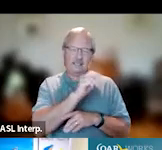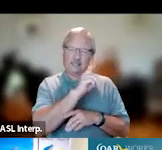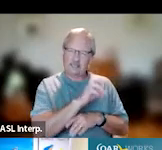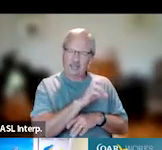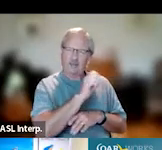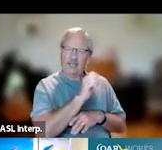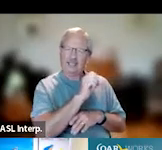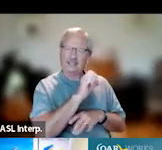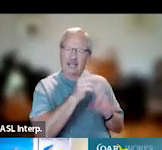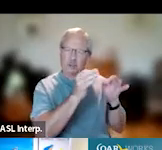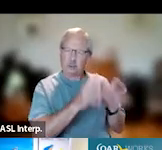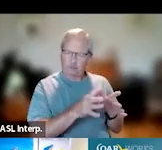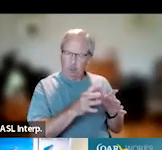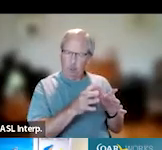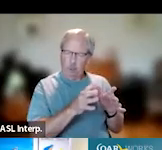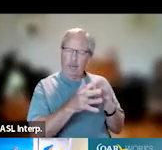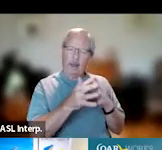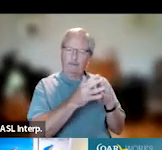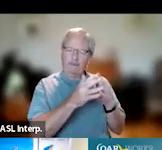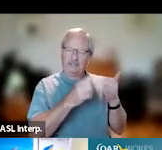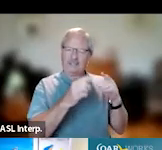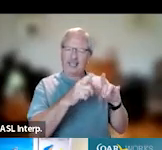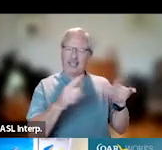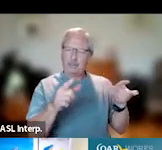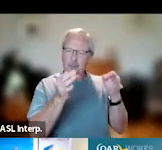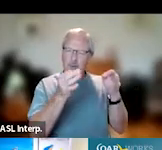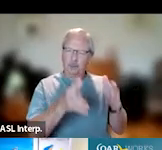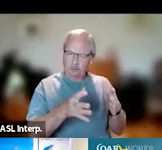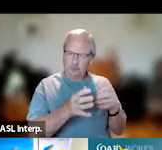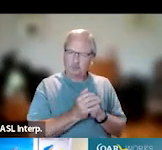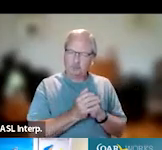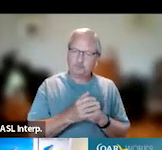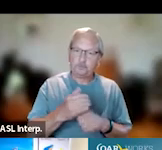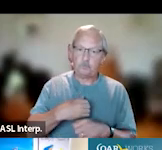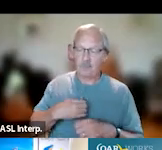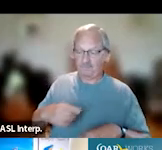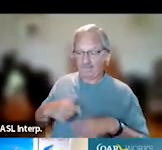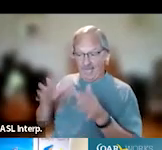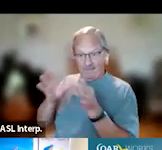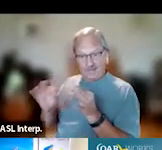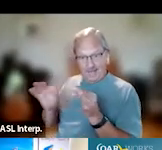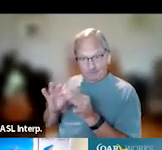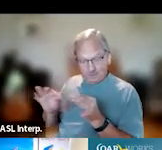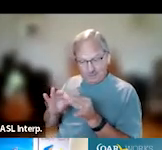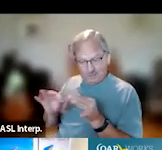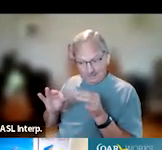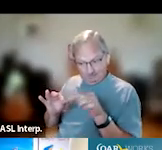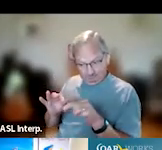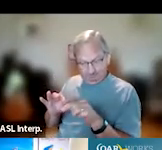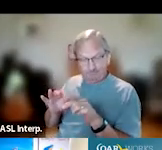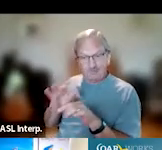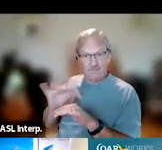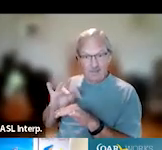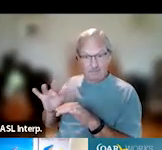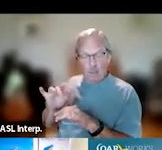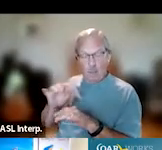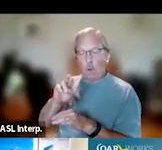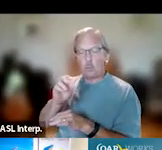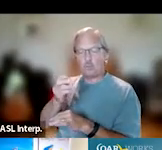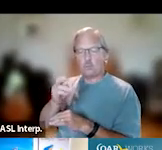American Sign Language interpreters. We have live captioning available and Rhonda is providing that captioning for you.